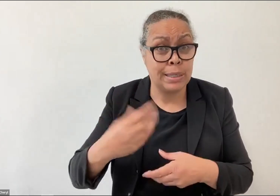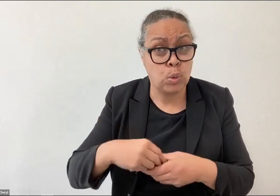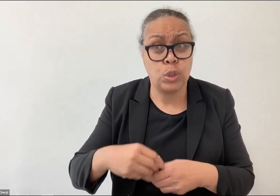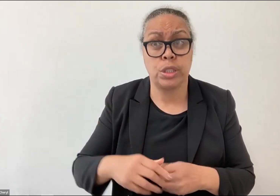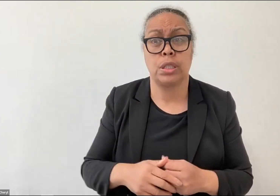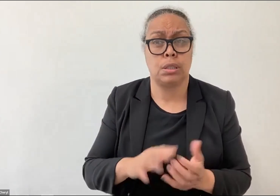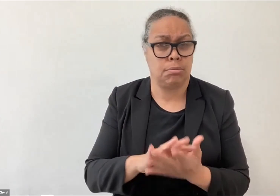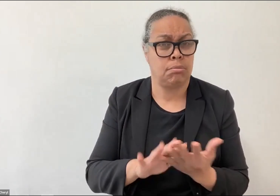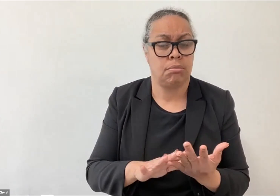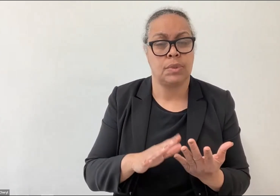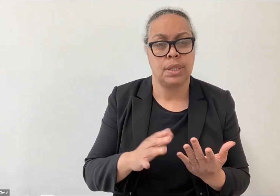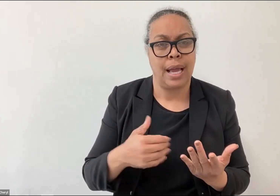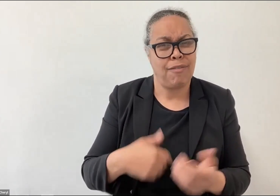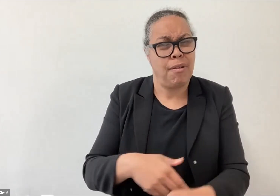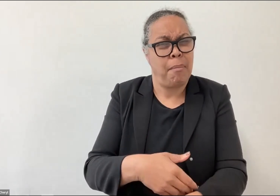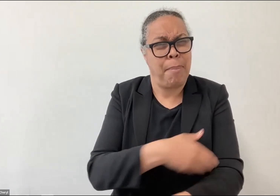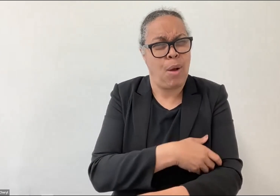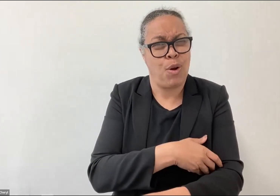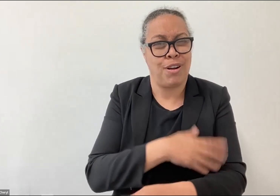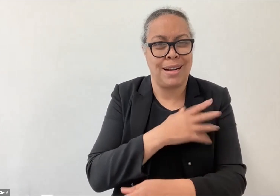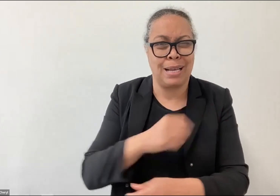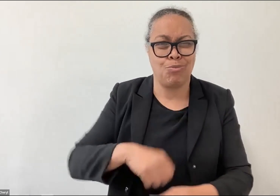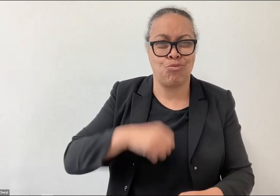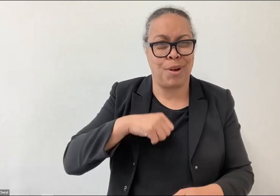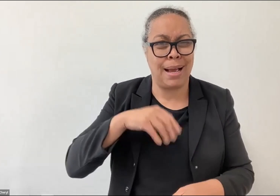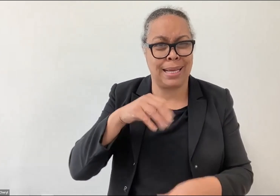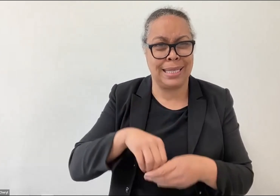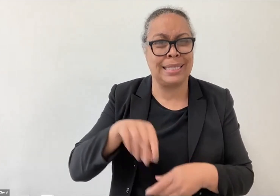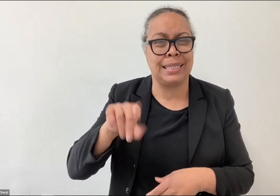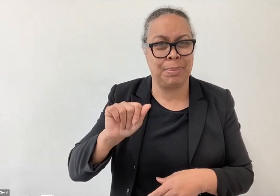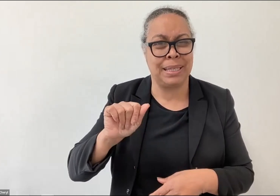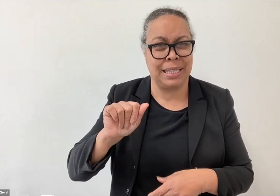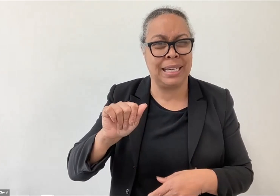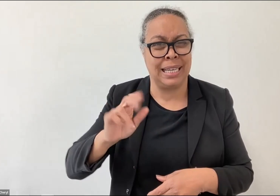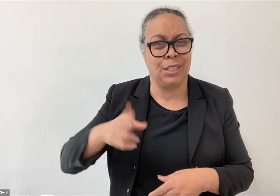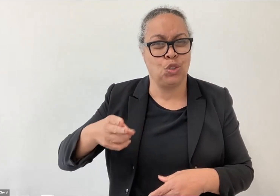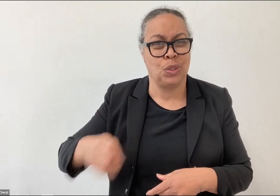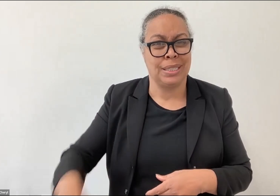There is a power and pride in the disability in our disability.